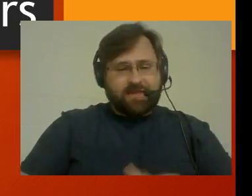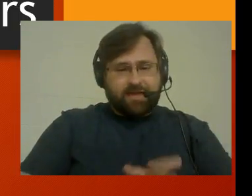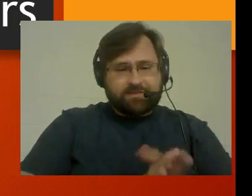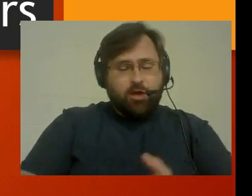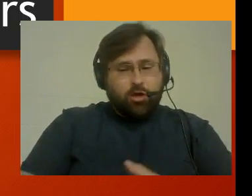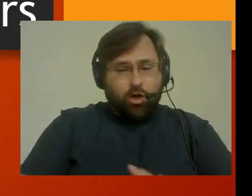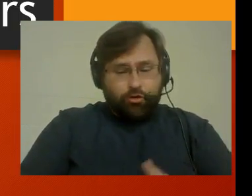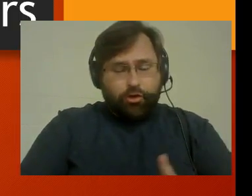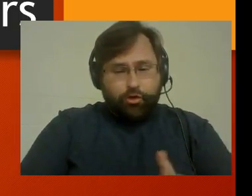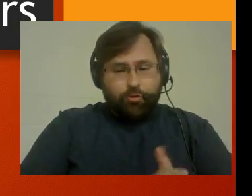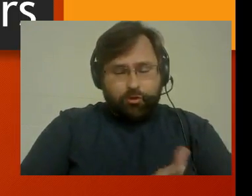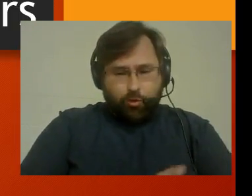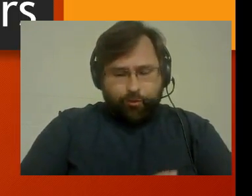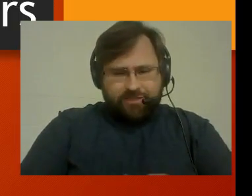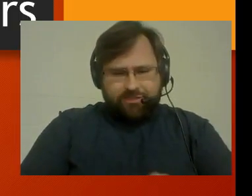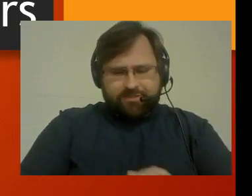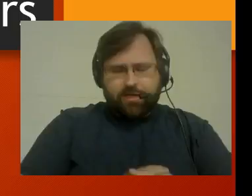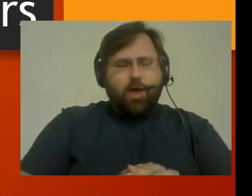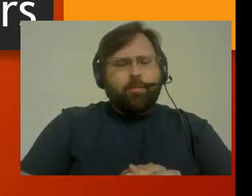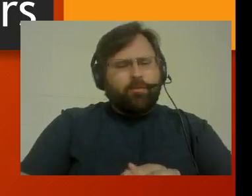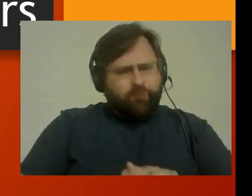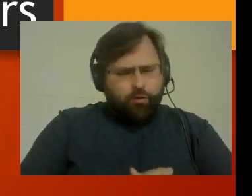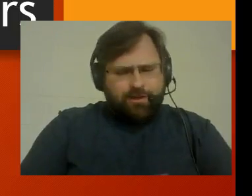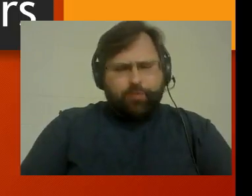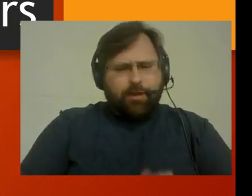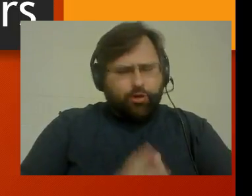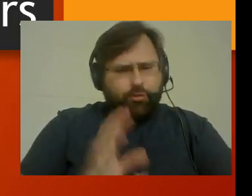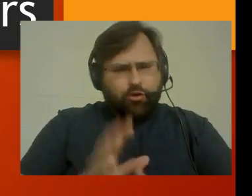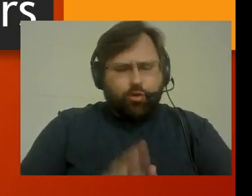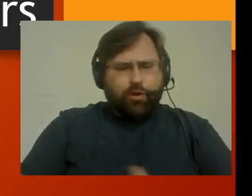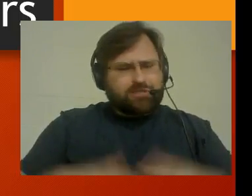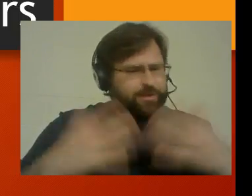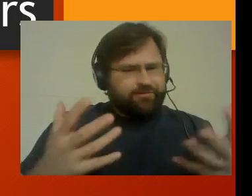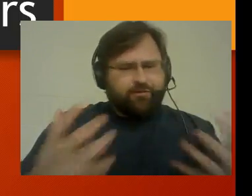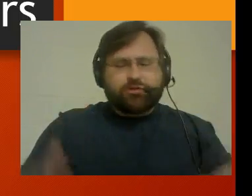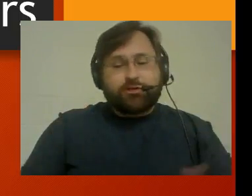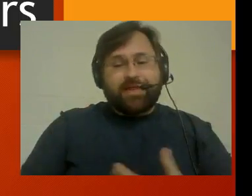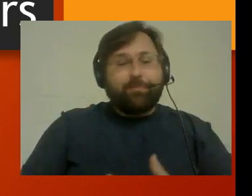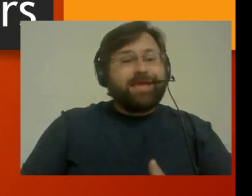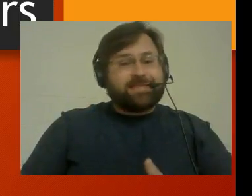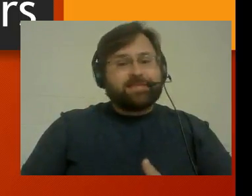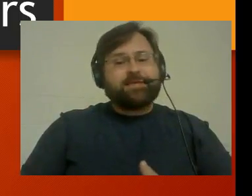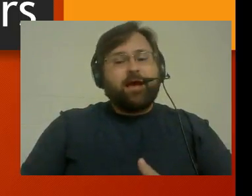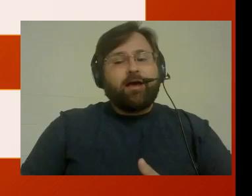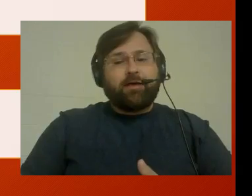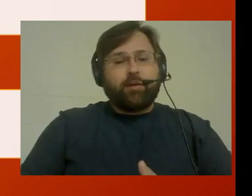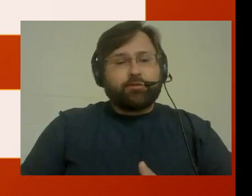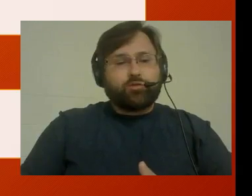signs called numeral incorporations but before we learn about numeral incorporations we have to first understand the basics of how numbers work